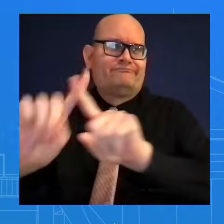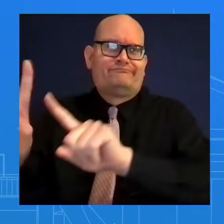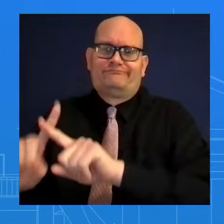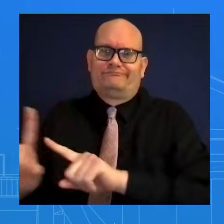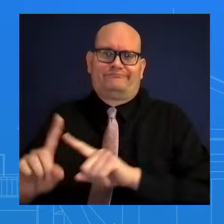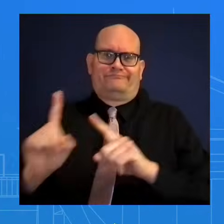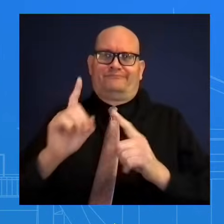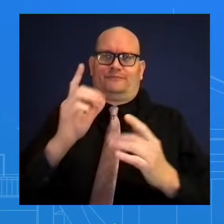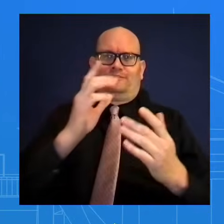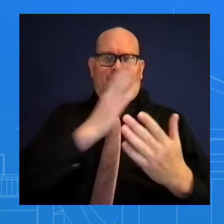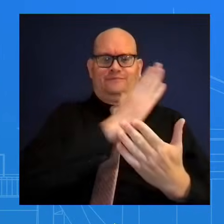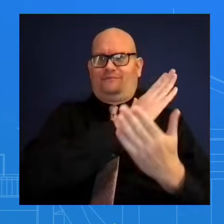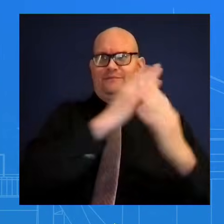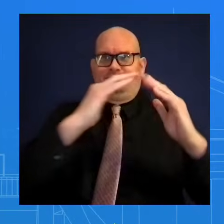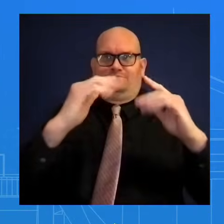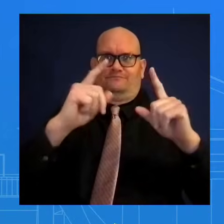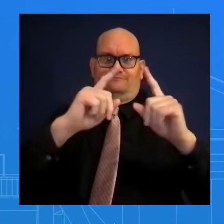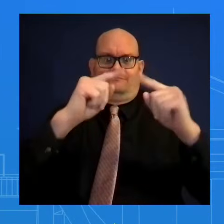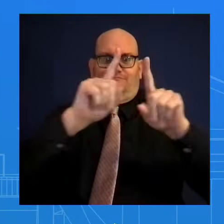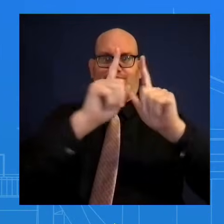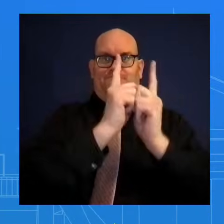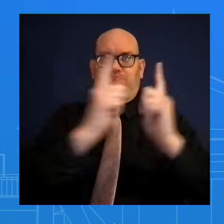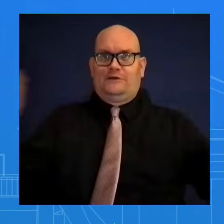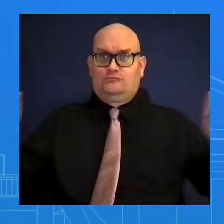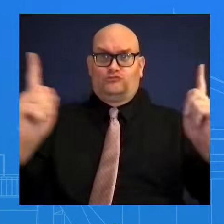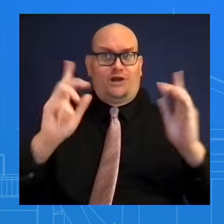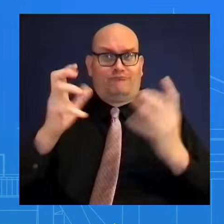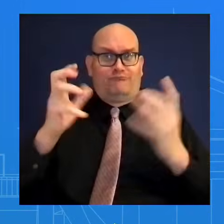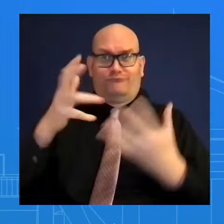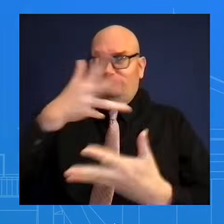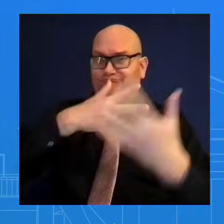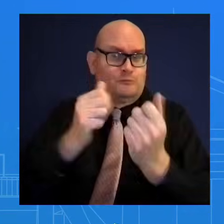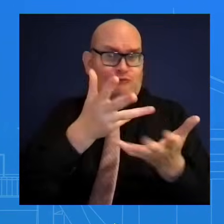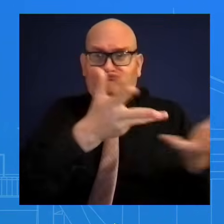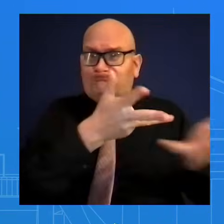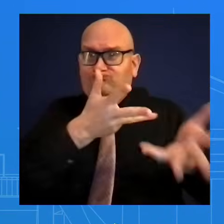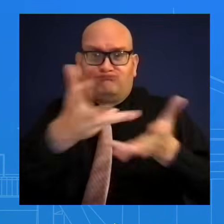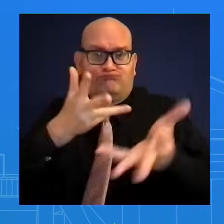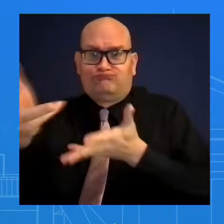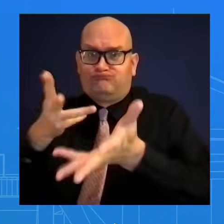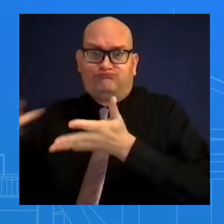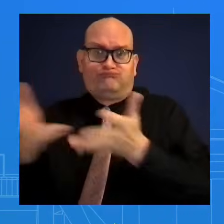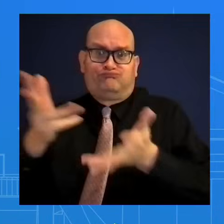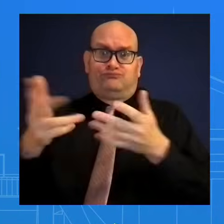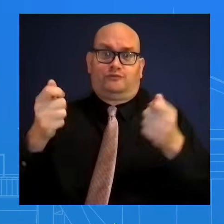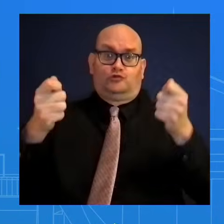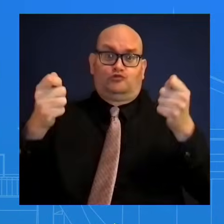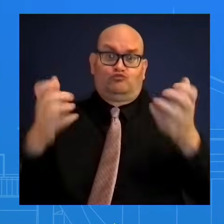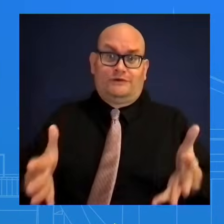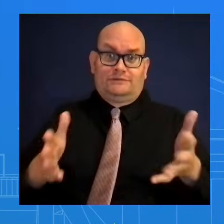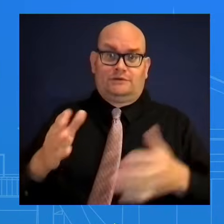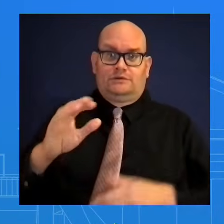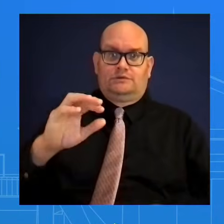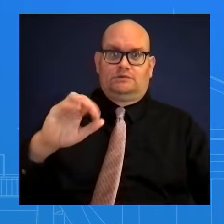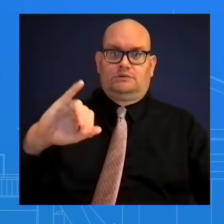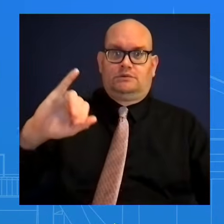You know, we had Director Young here talking about what her job -- she sees her job being is giving him the information